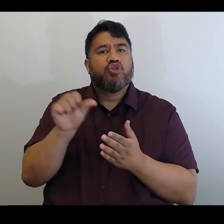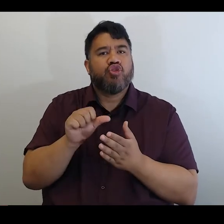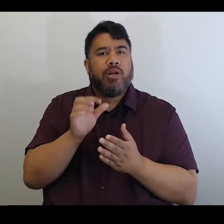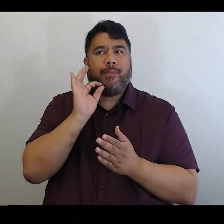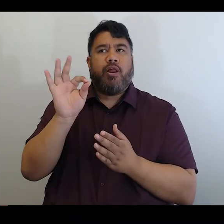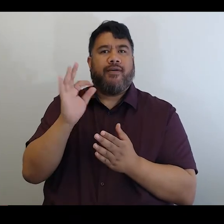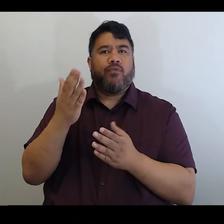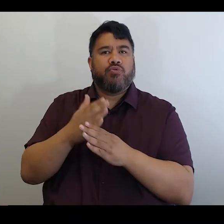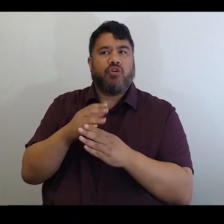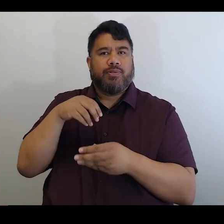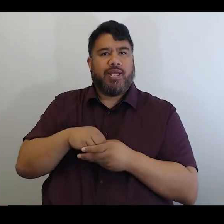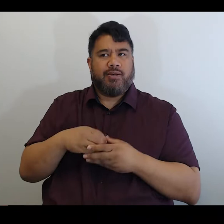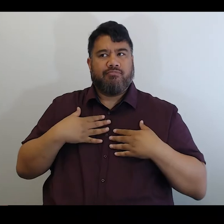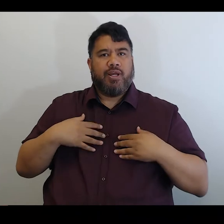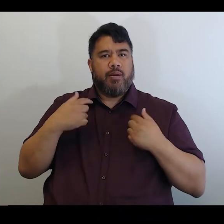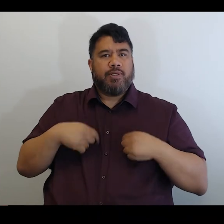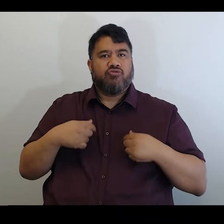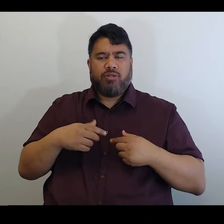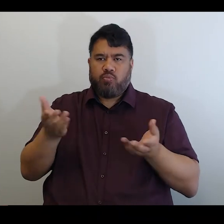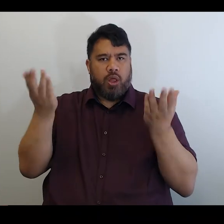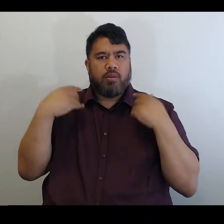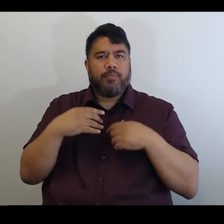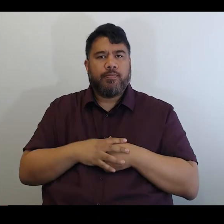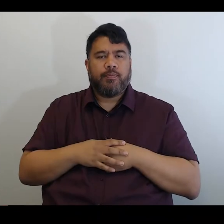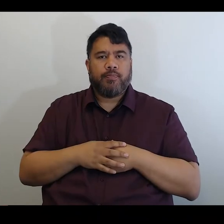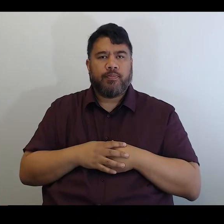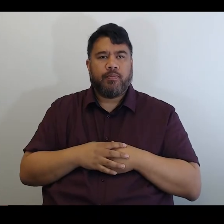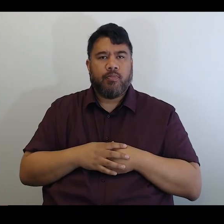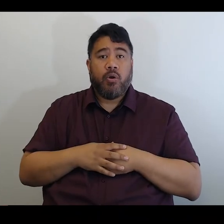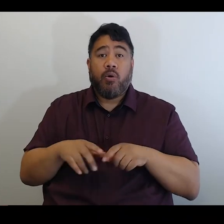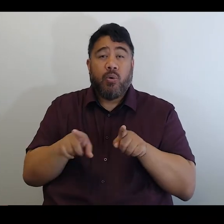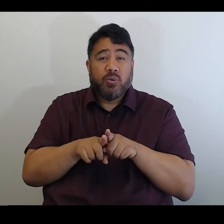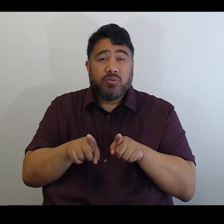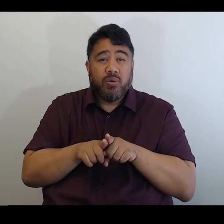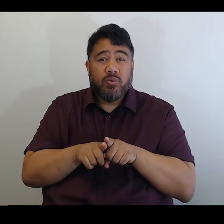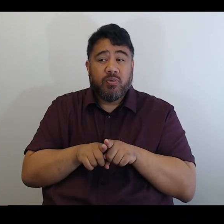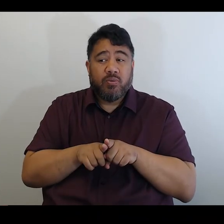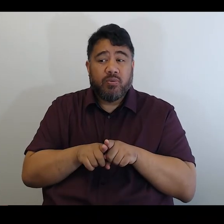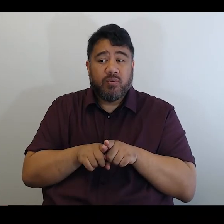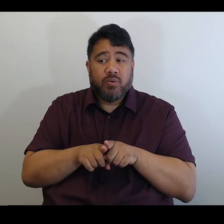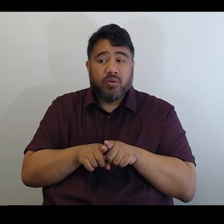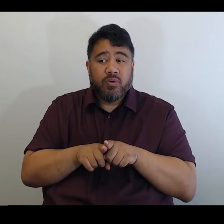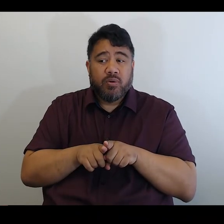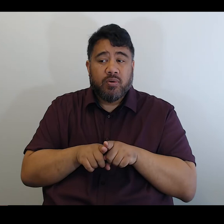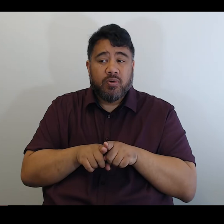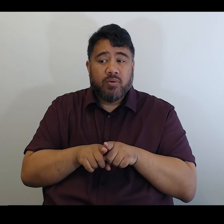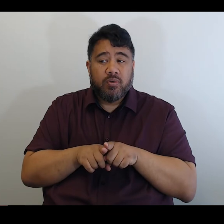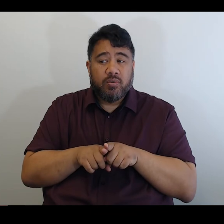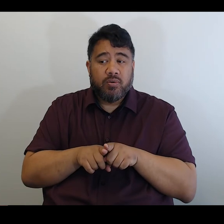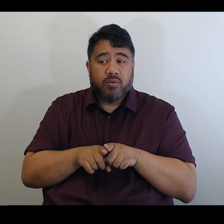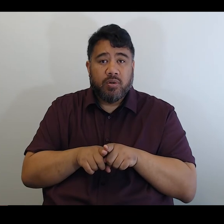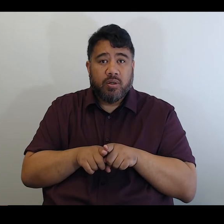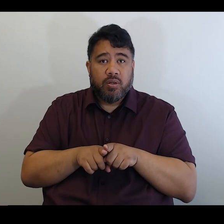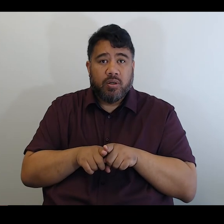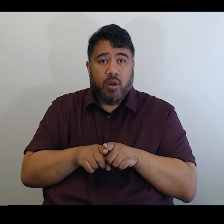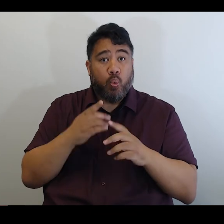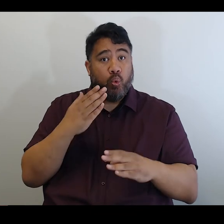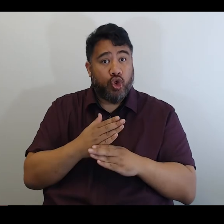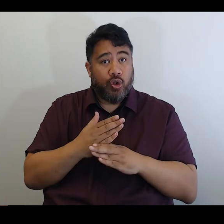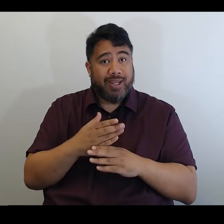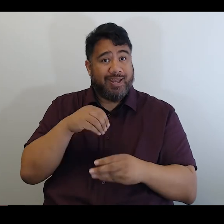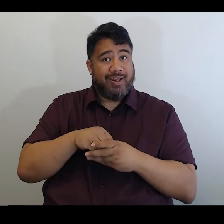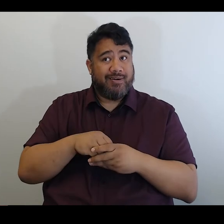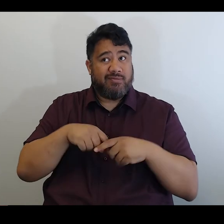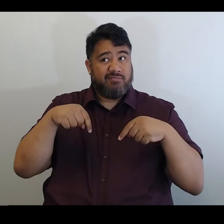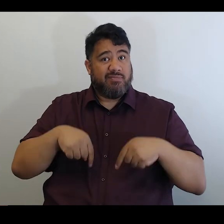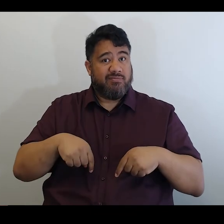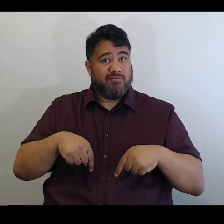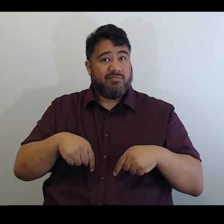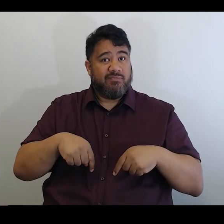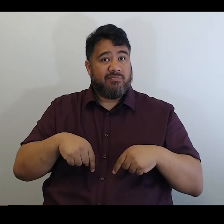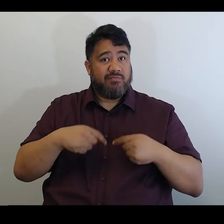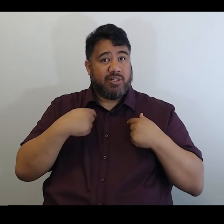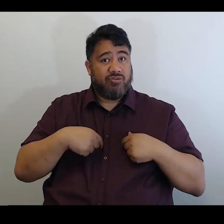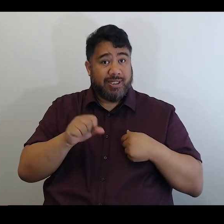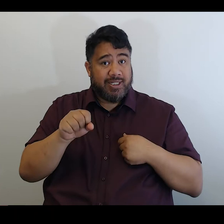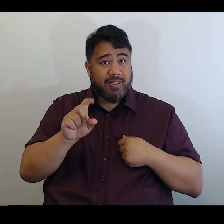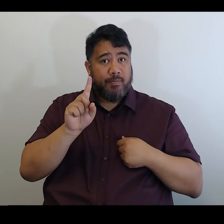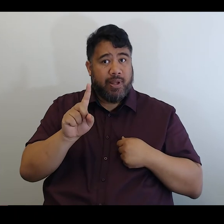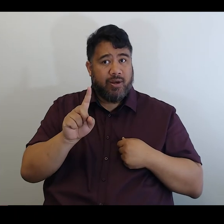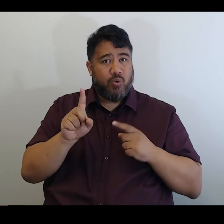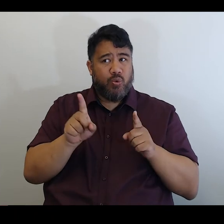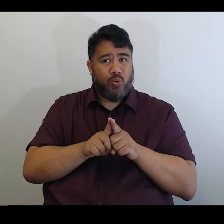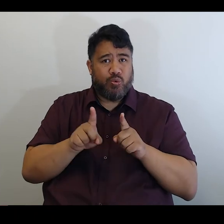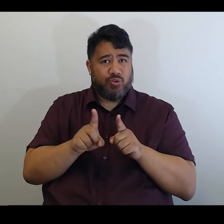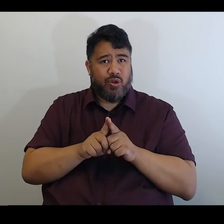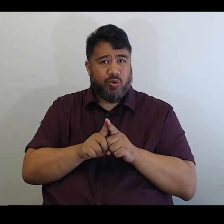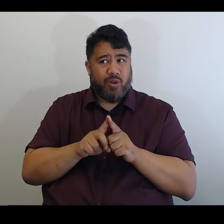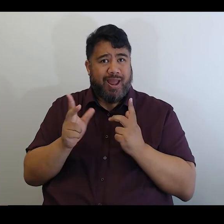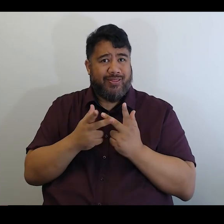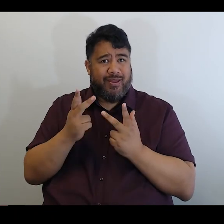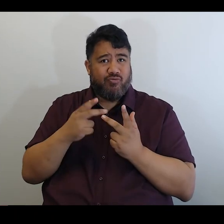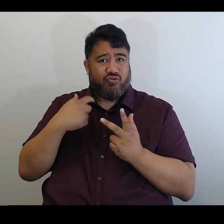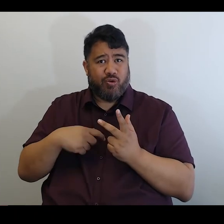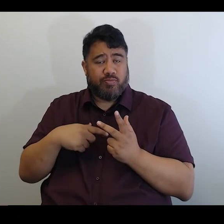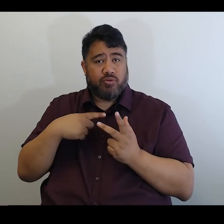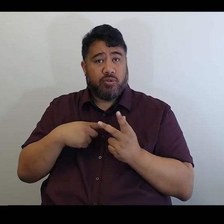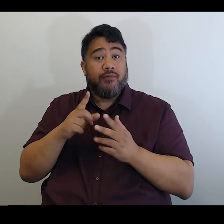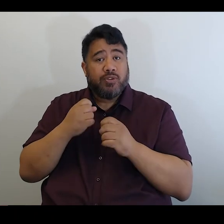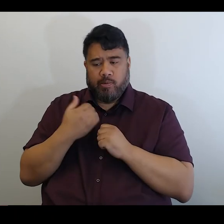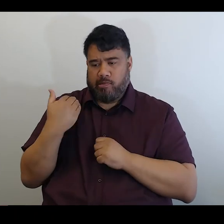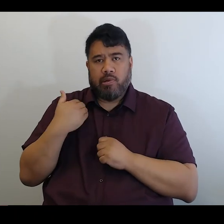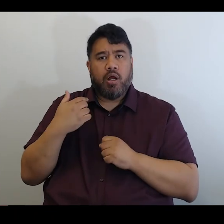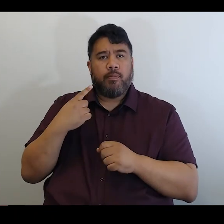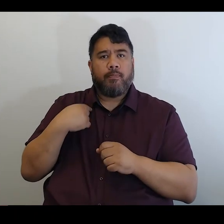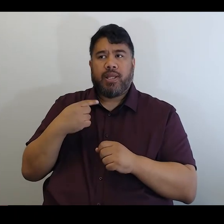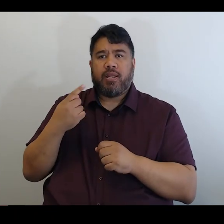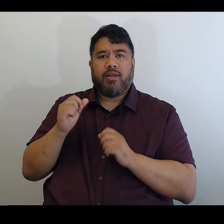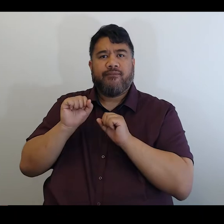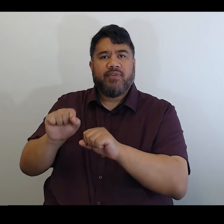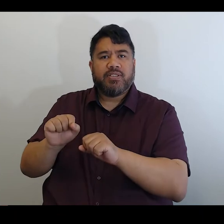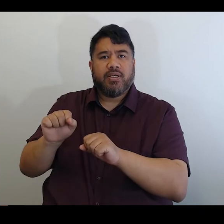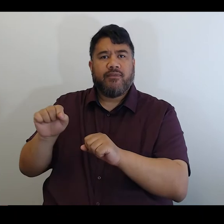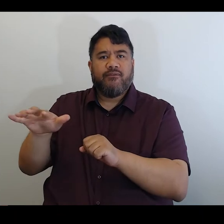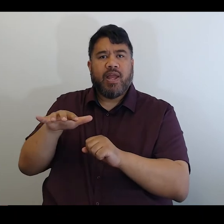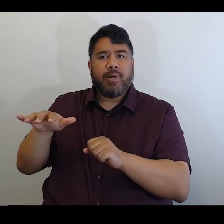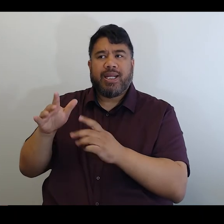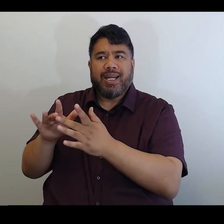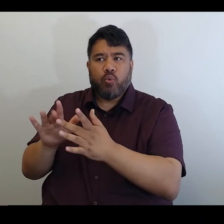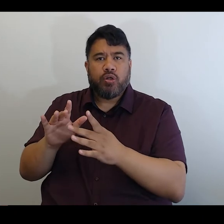we welcome those applications. And more broadly, in addition to the potential for working in Whaikaha. You know, I’ve already in this role spoken to a number of family and whānau networks and I'll continue to do that because I absolutely need to hear and